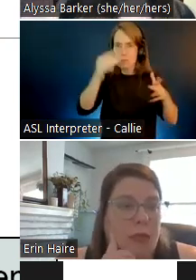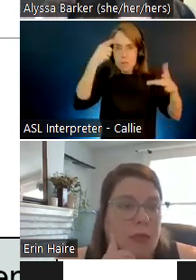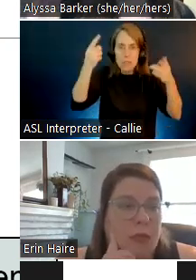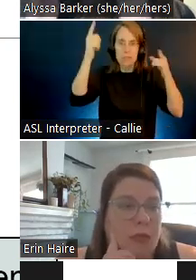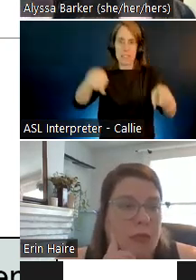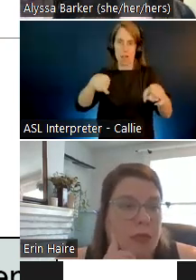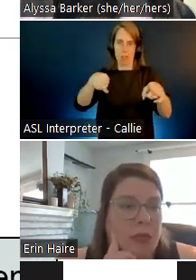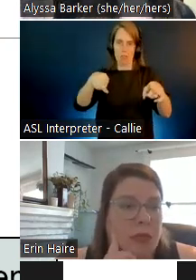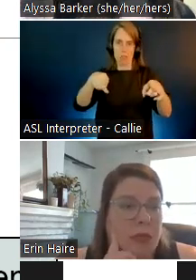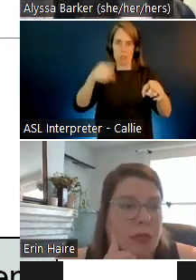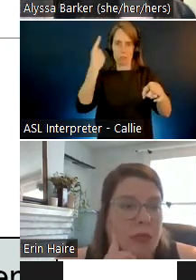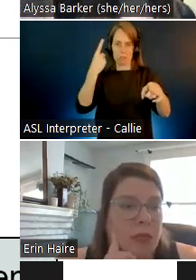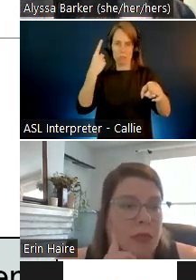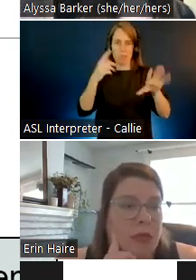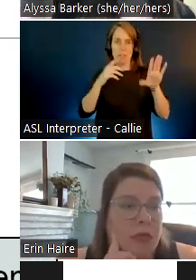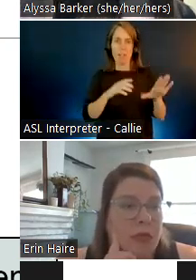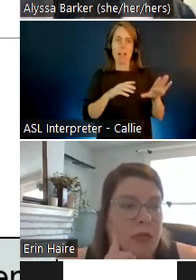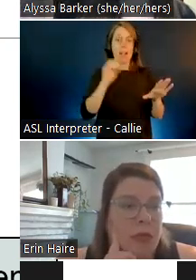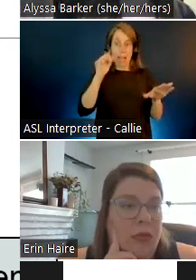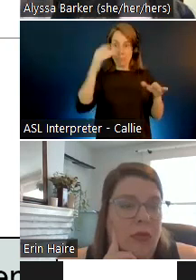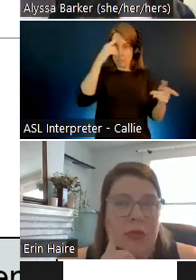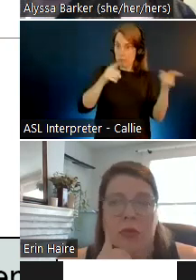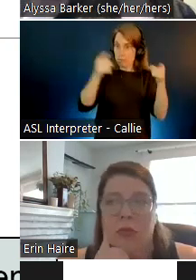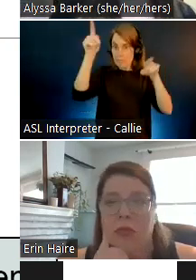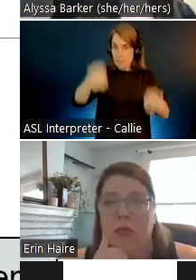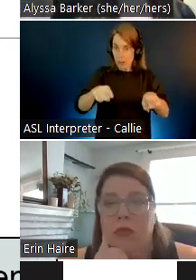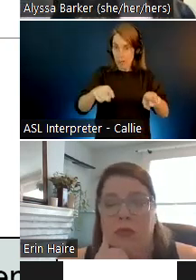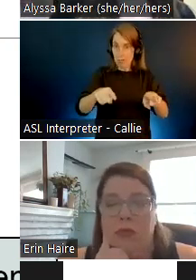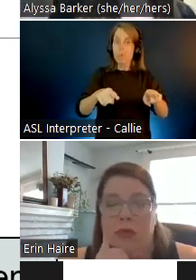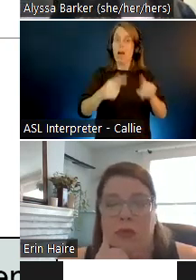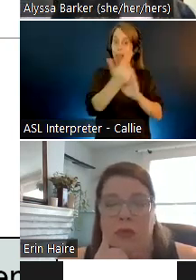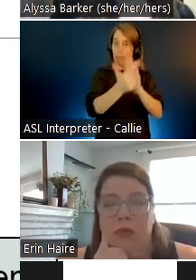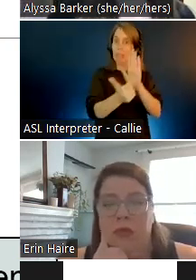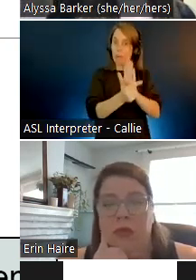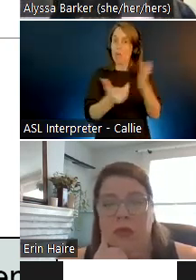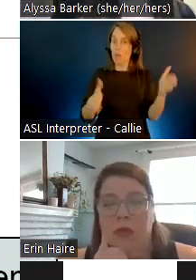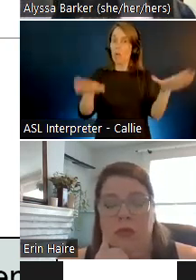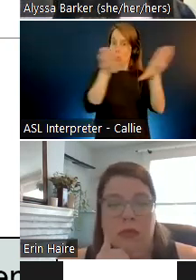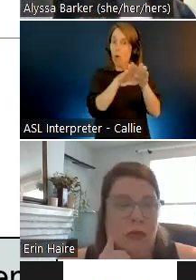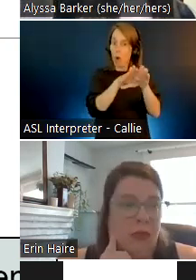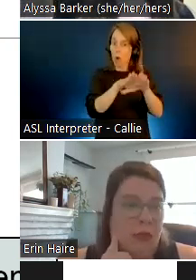we can have a legally binding closure agreement and the commission can then enforce that agreement